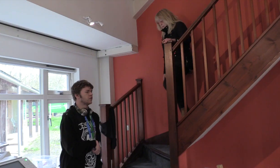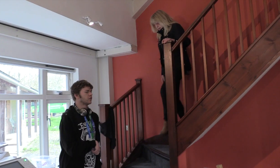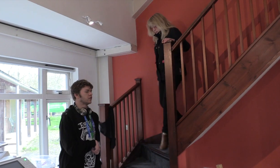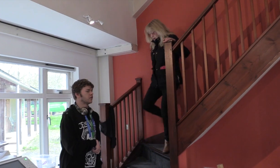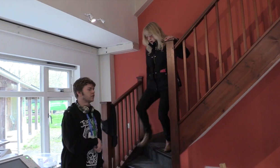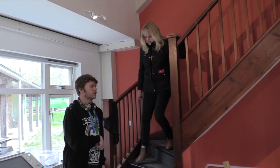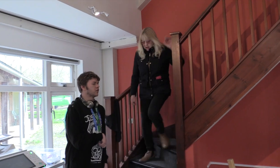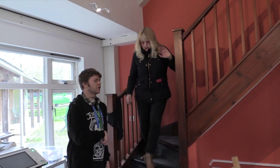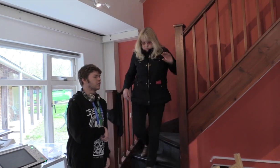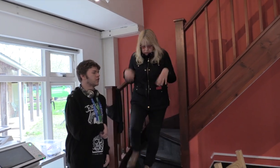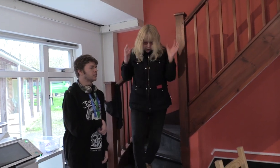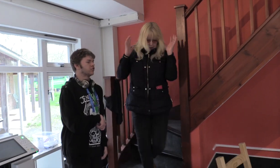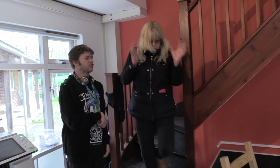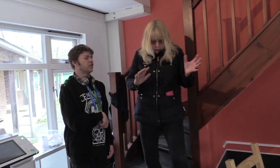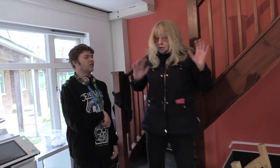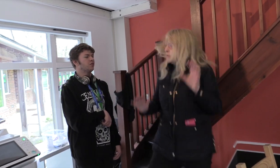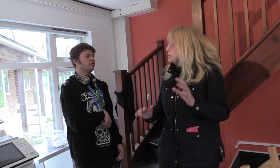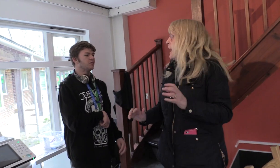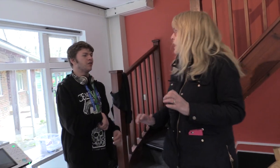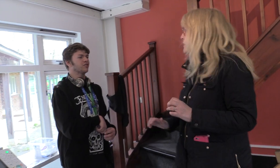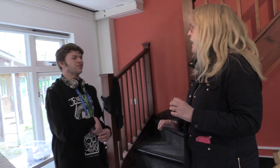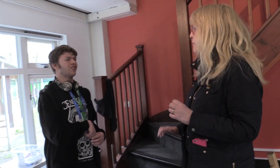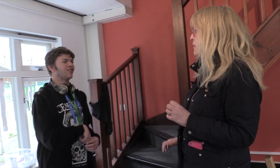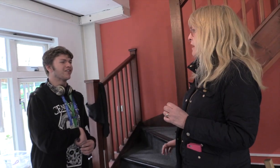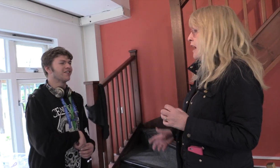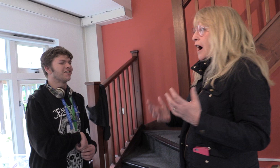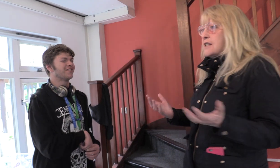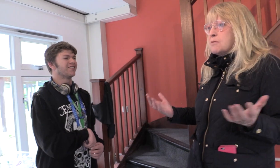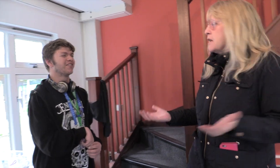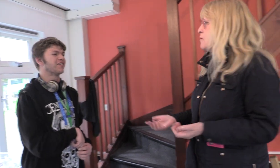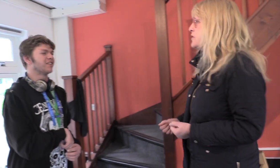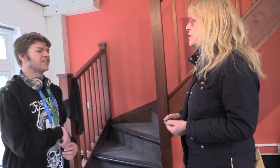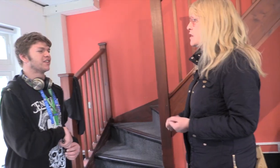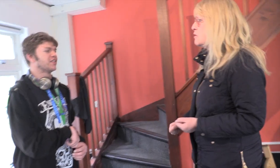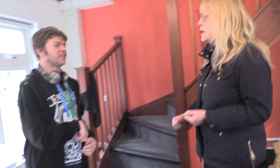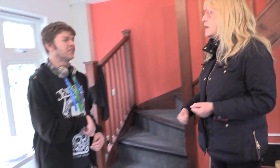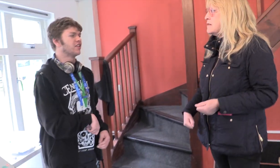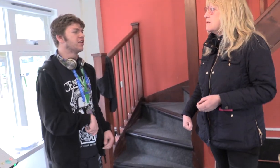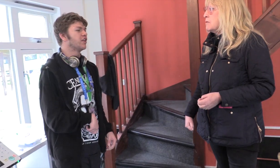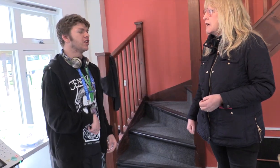Oh my god! Sue? Yes? What’s wrong? I just want to know what the sign of the week is this week.